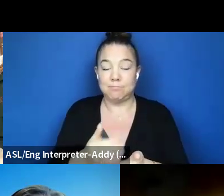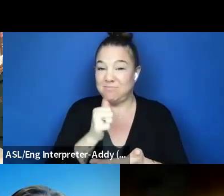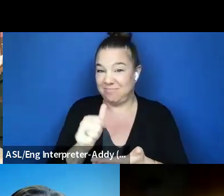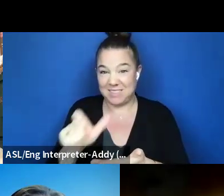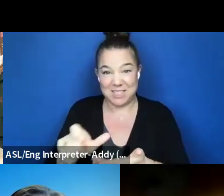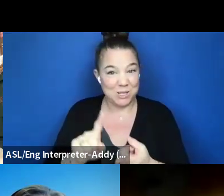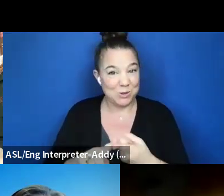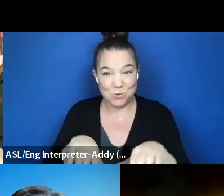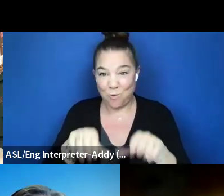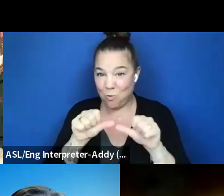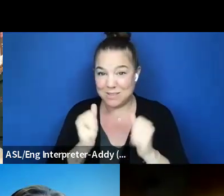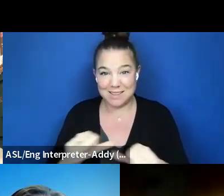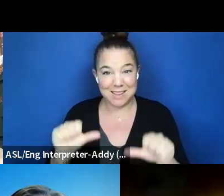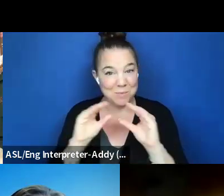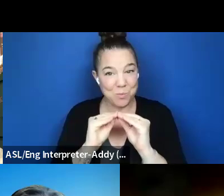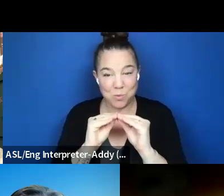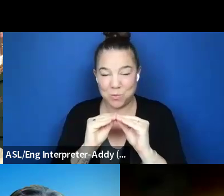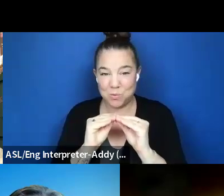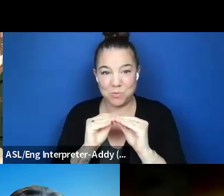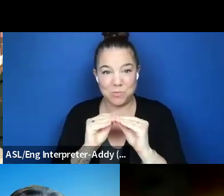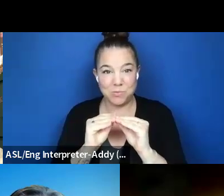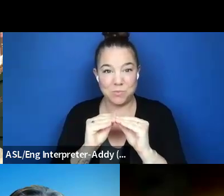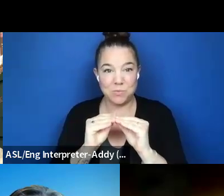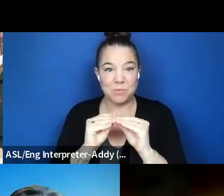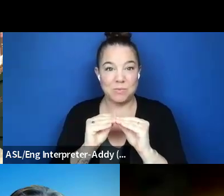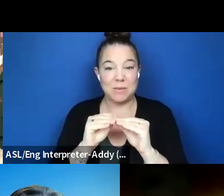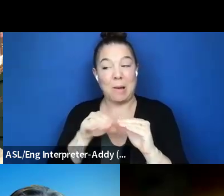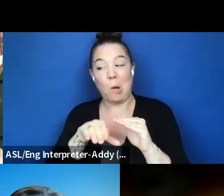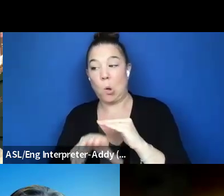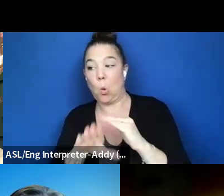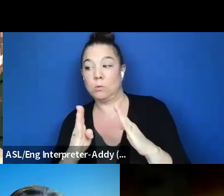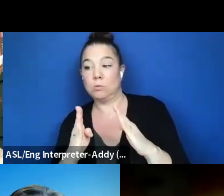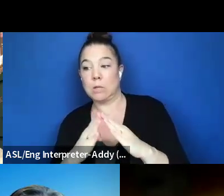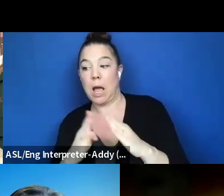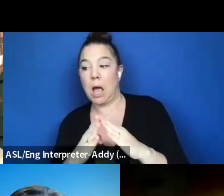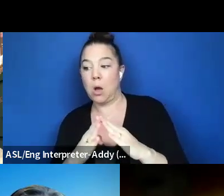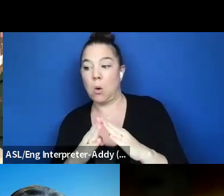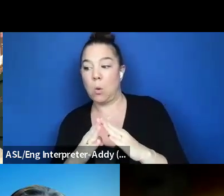Don Posh: They do not have to do that. They sneak into town, call the people from their party.